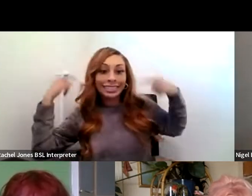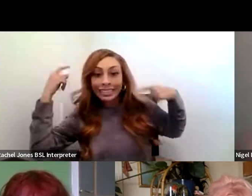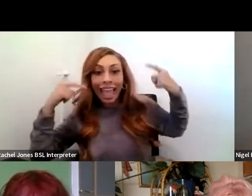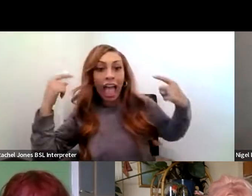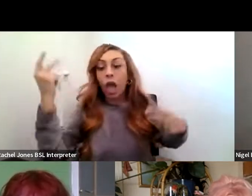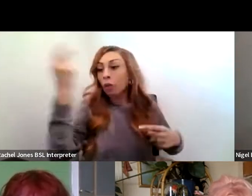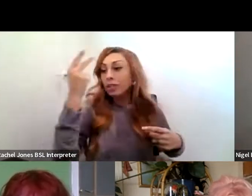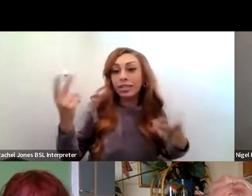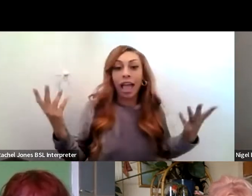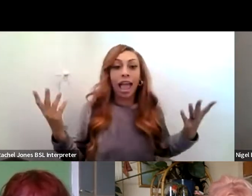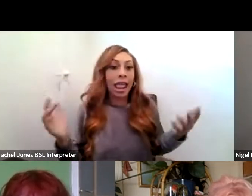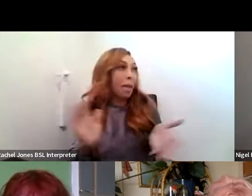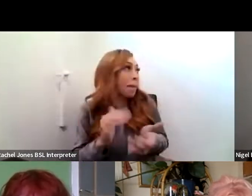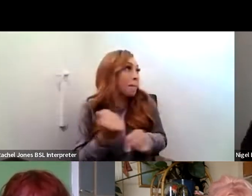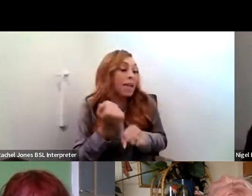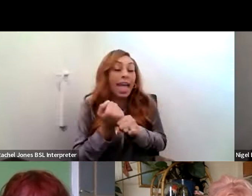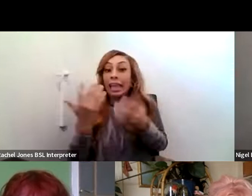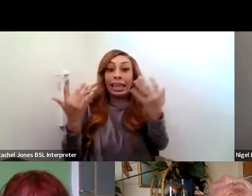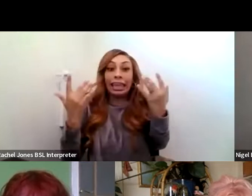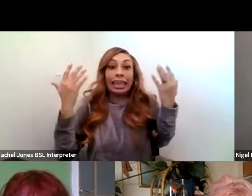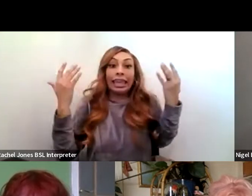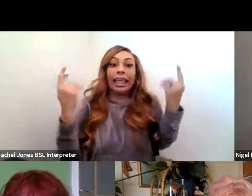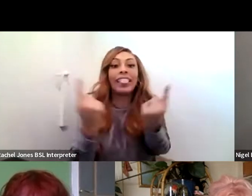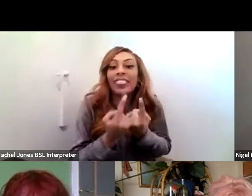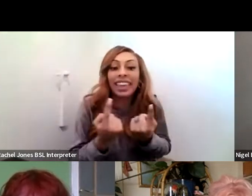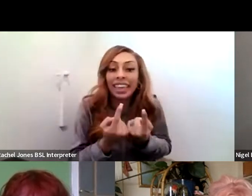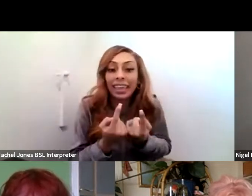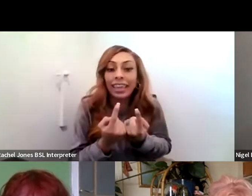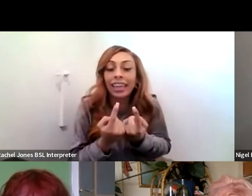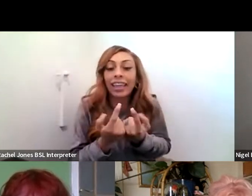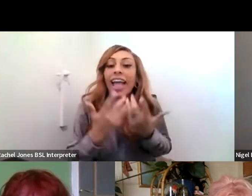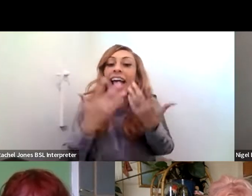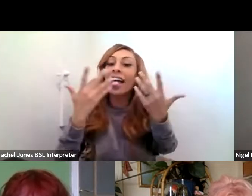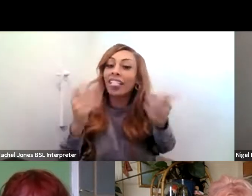and everyone is just trying to make these things. Then the technicians we're working with,